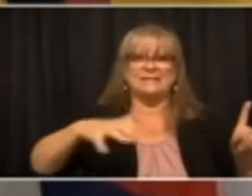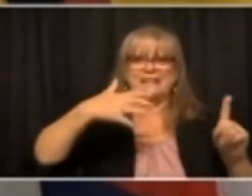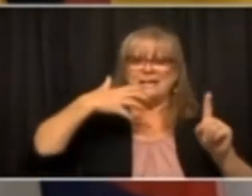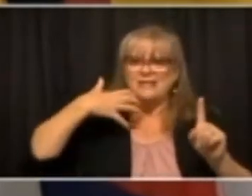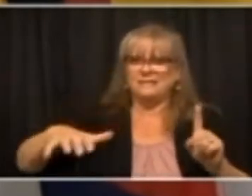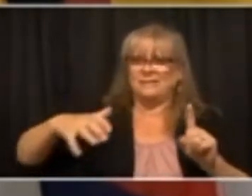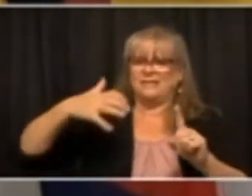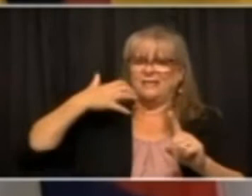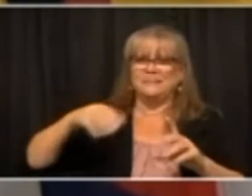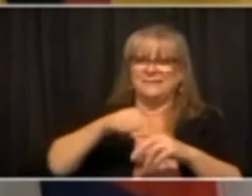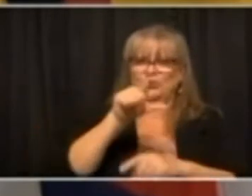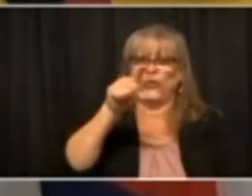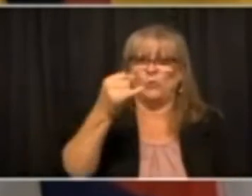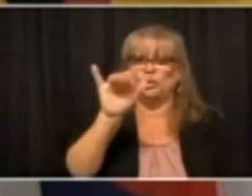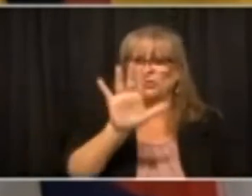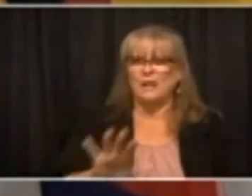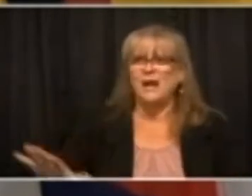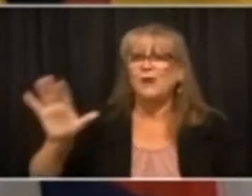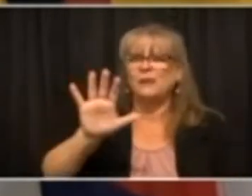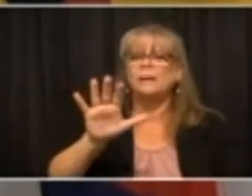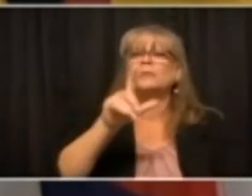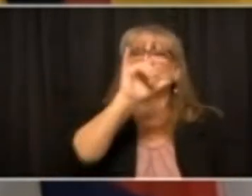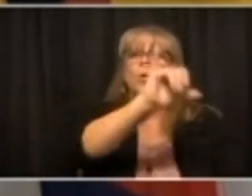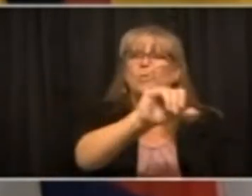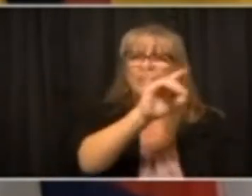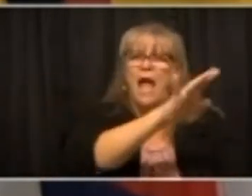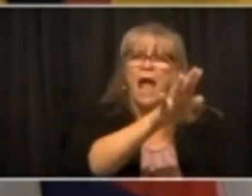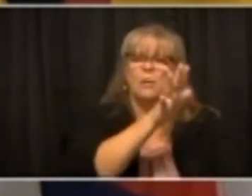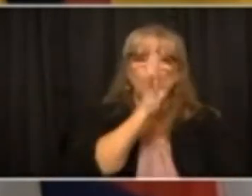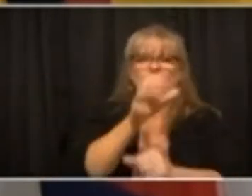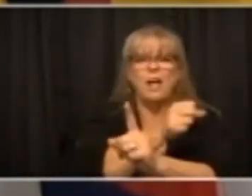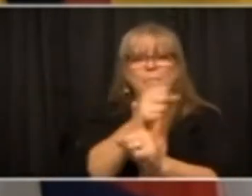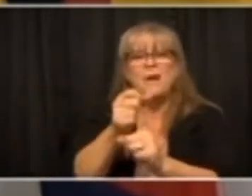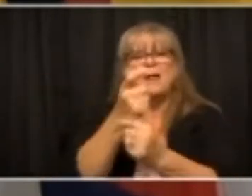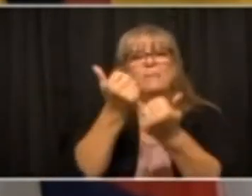for forest fires to spread a few days ago i visited the incident command